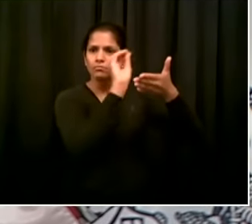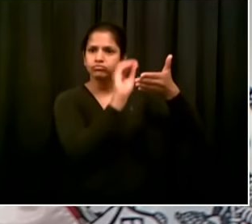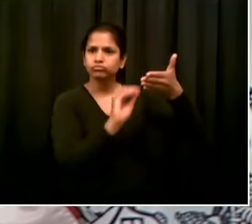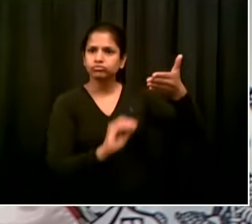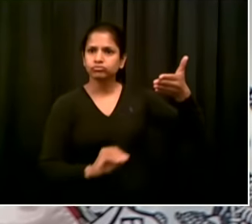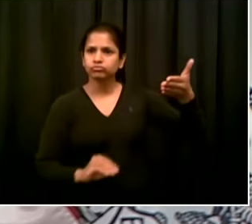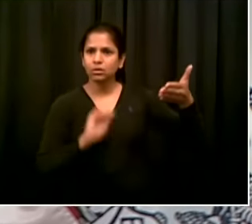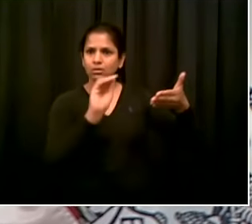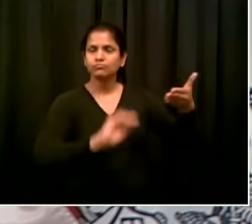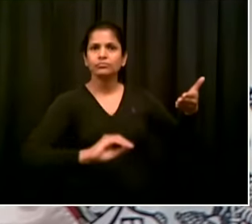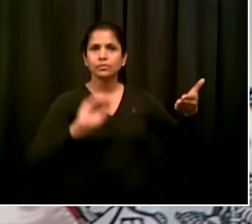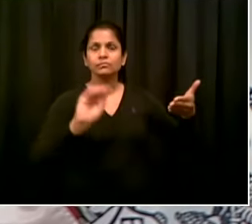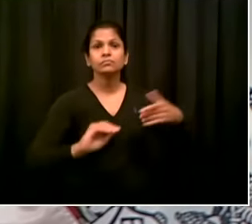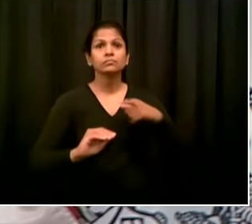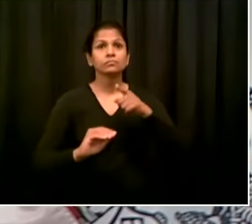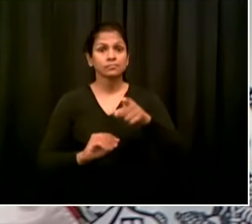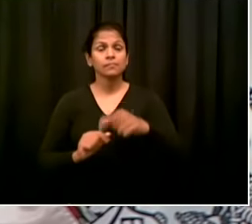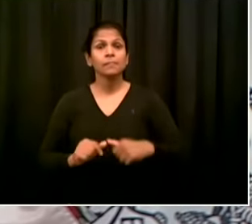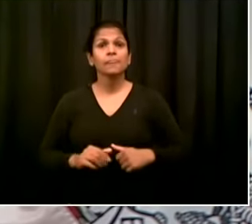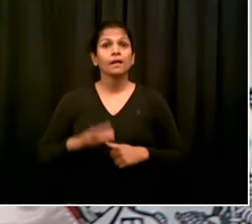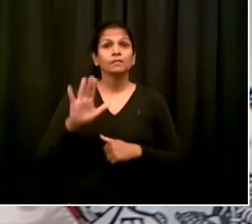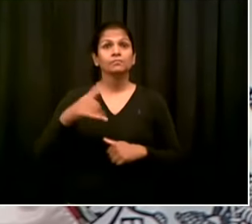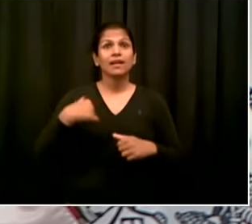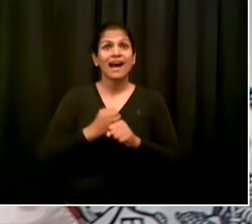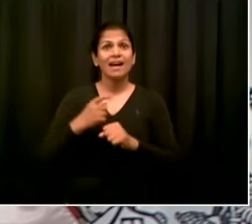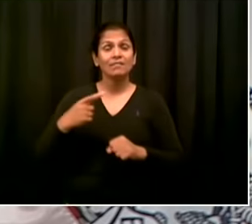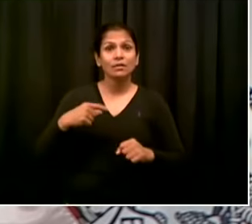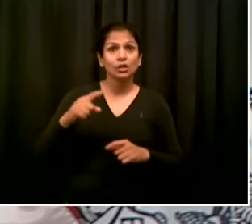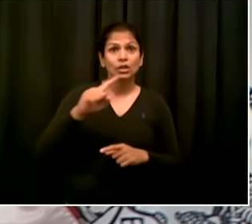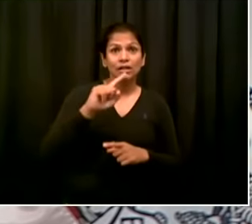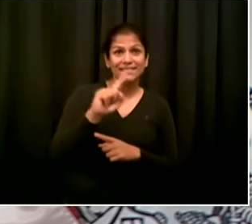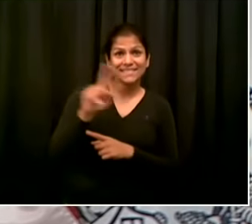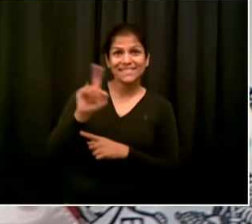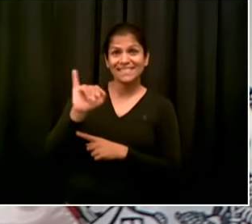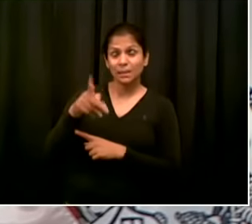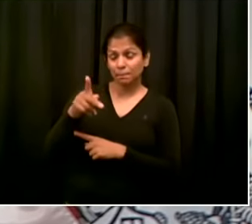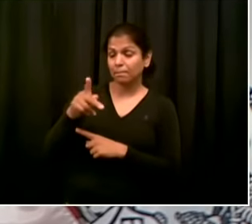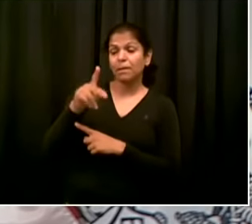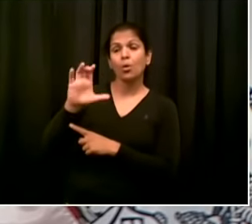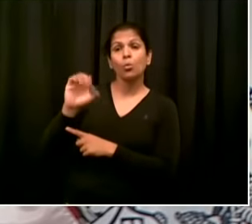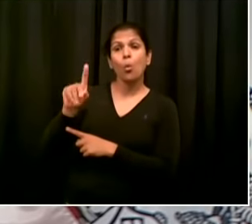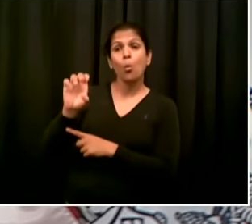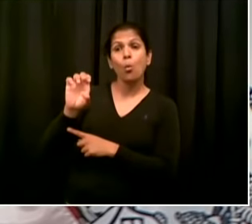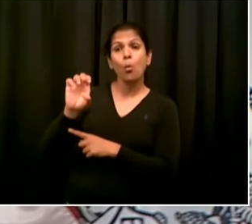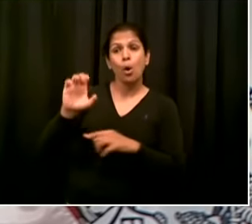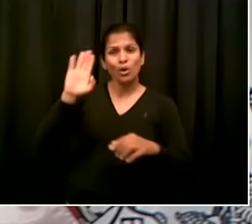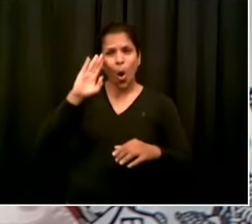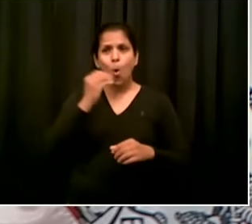FROM WCBS. HI, GD OO MORNING. GOOD MORINNG RICH, HOW ARE YOU? I AM DOING